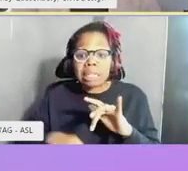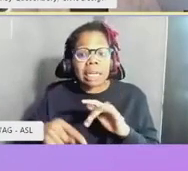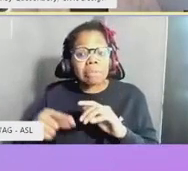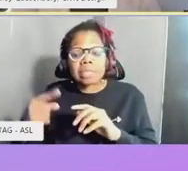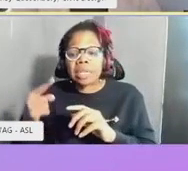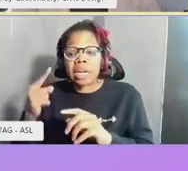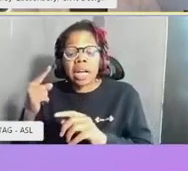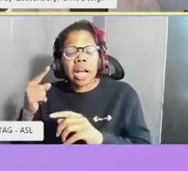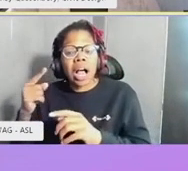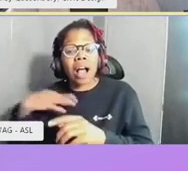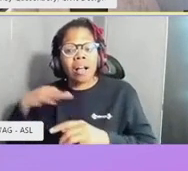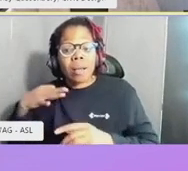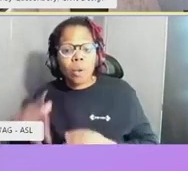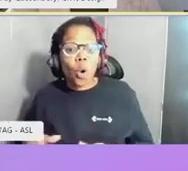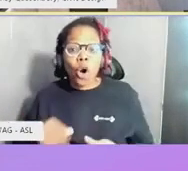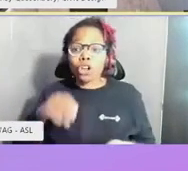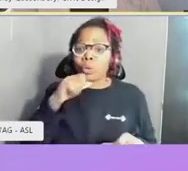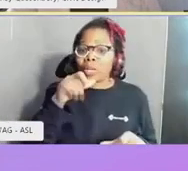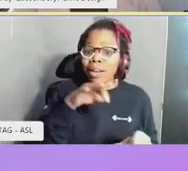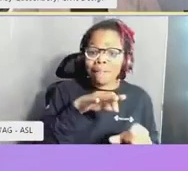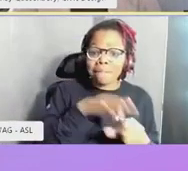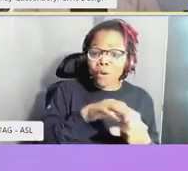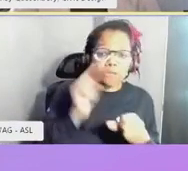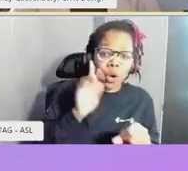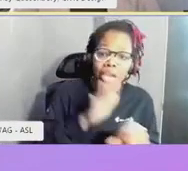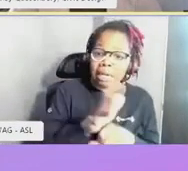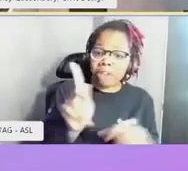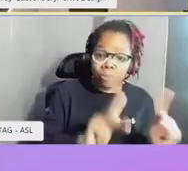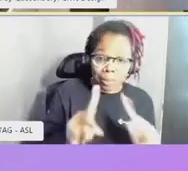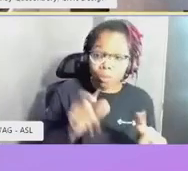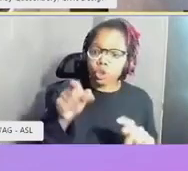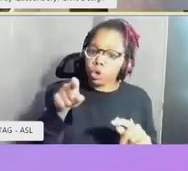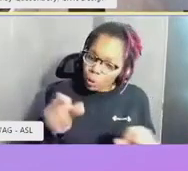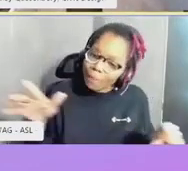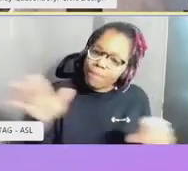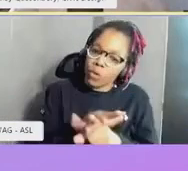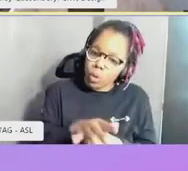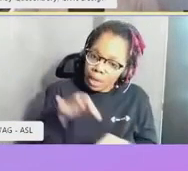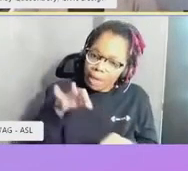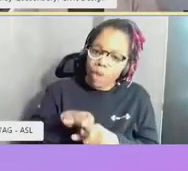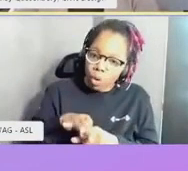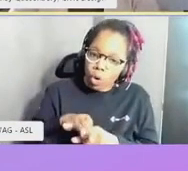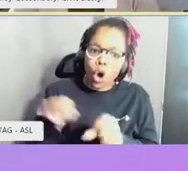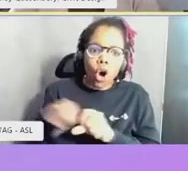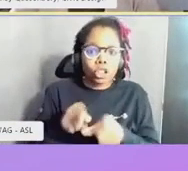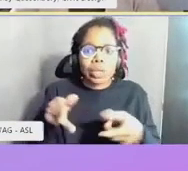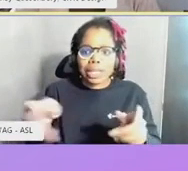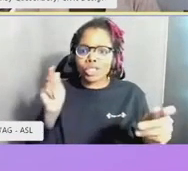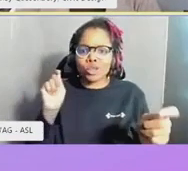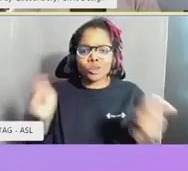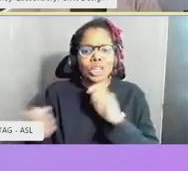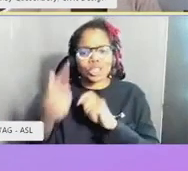contest. But it can also give you warnings, whether you have skipped a race or whether you voted for too few